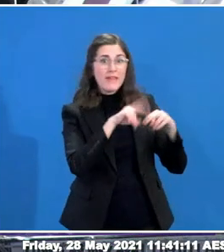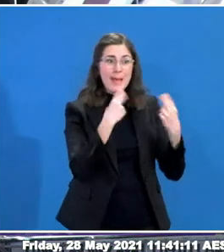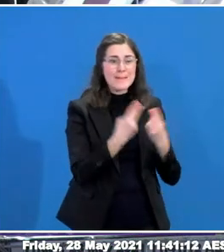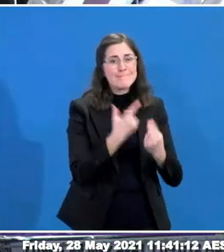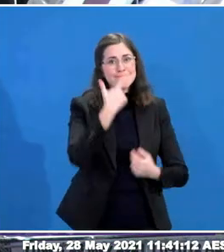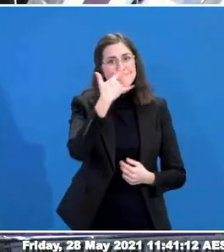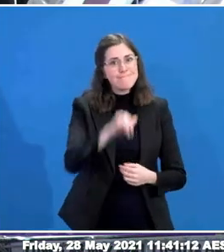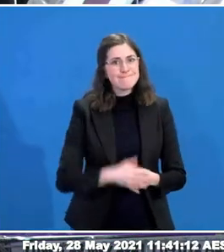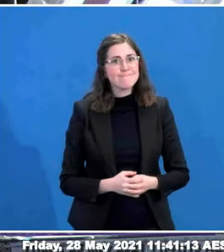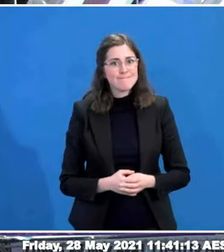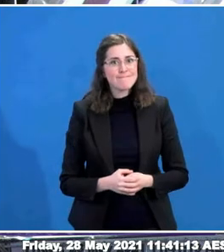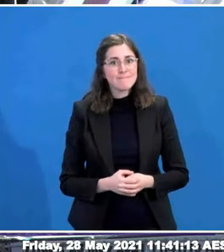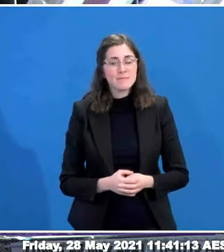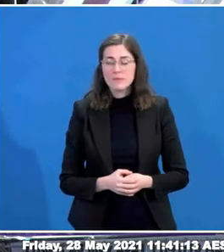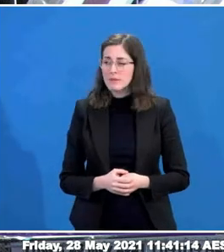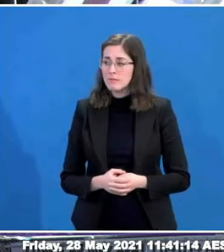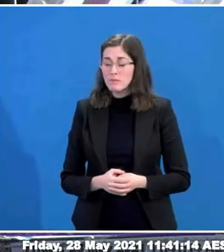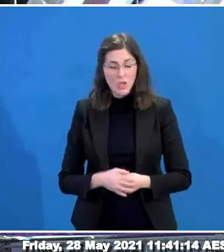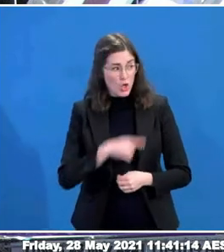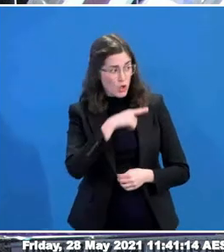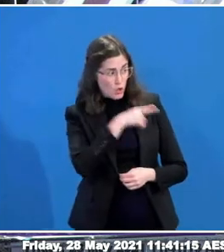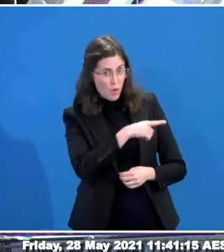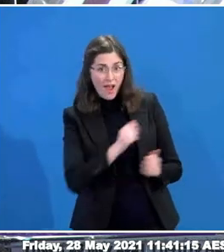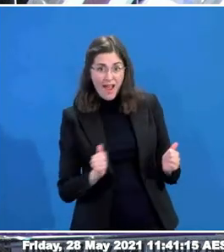Do you accept that Sunnyfield failed to protect Melissa,